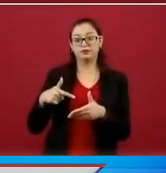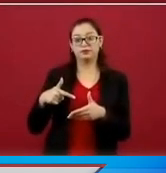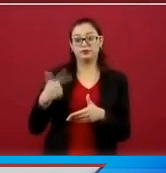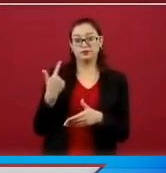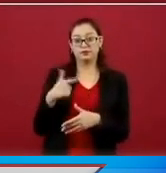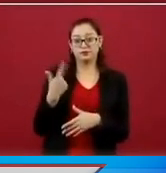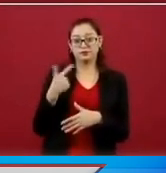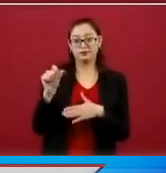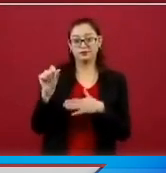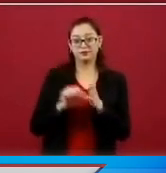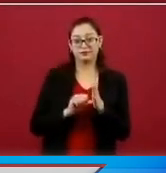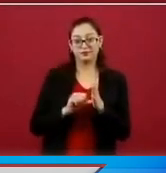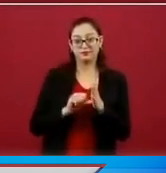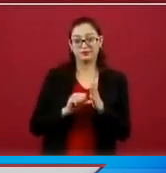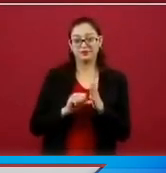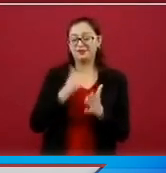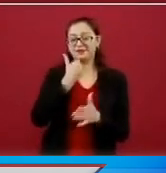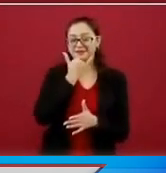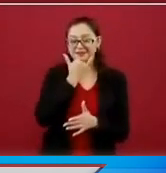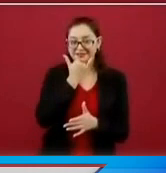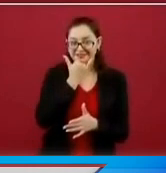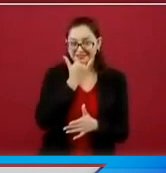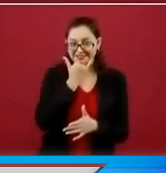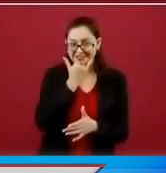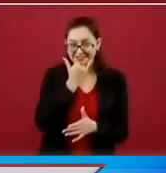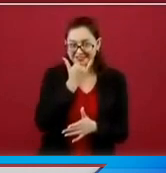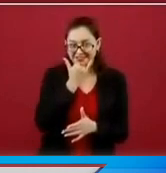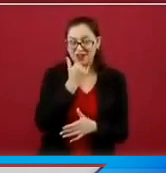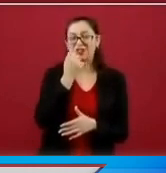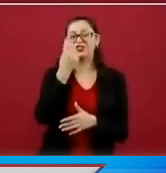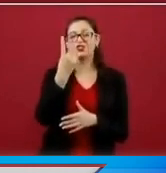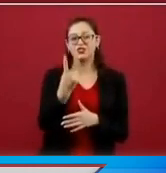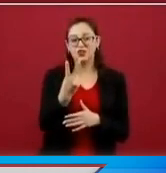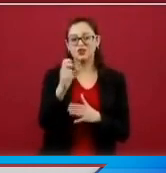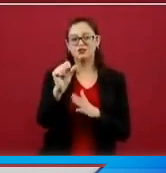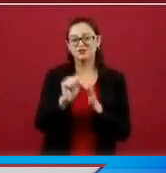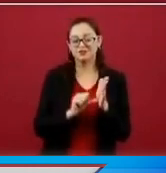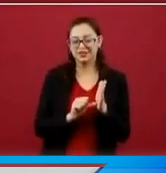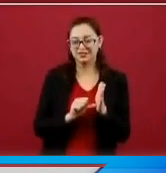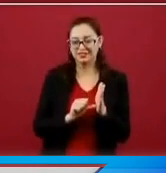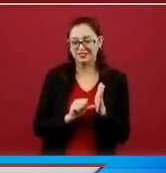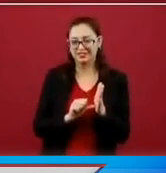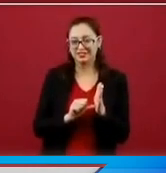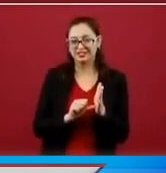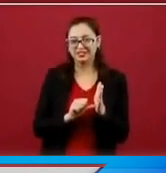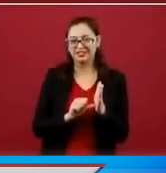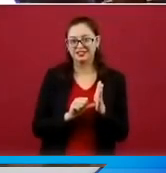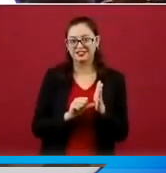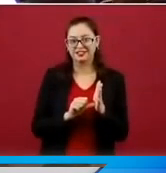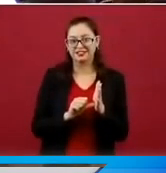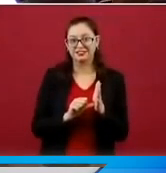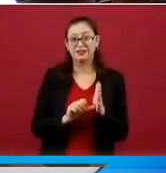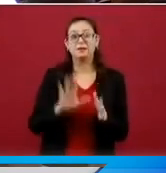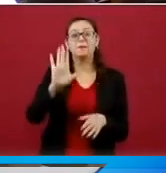Despite the difficulties that arose, especially in the cities of the country this problem was significantly reduced